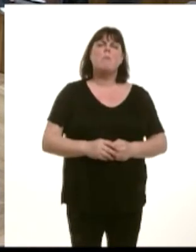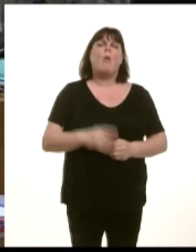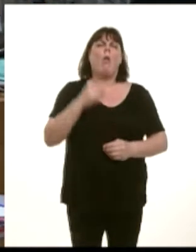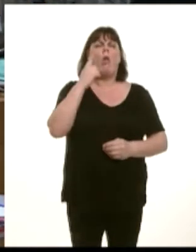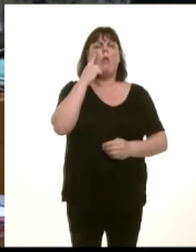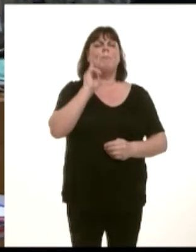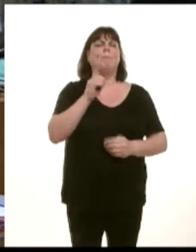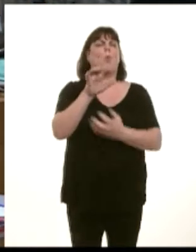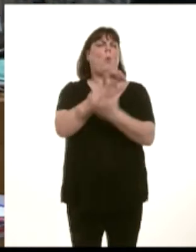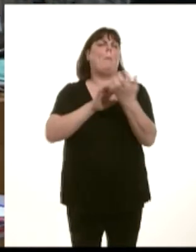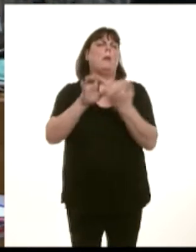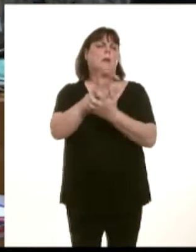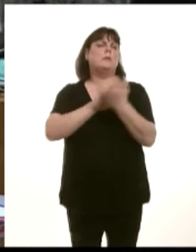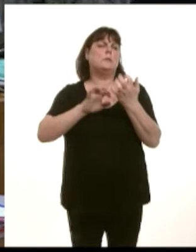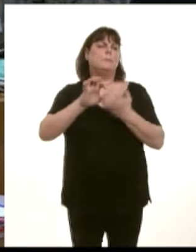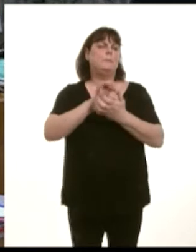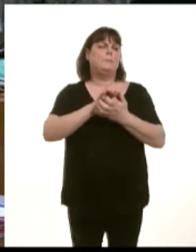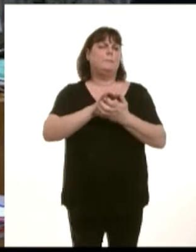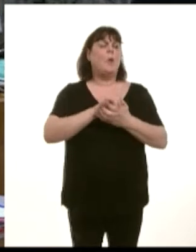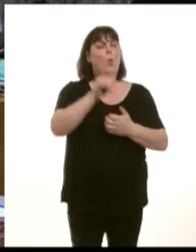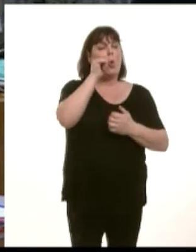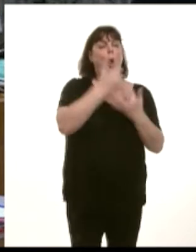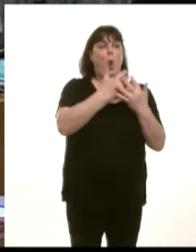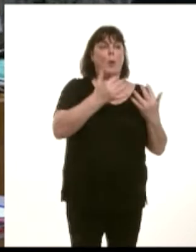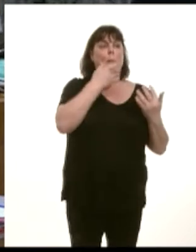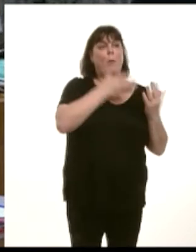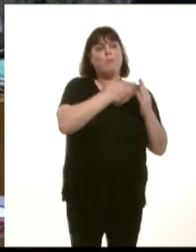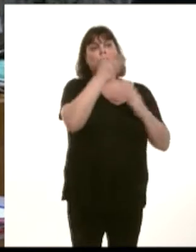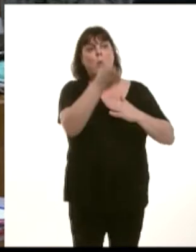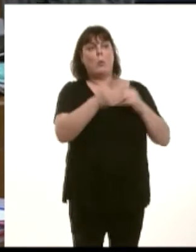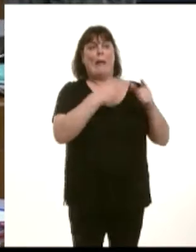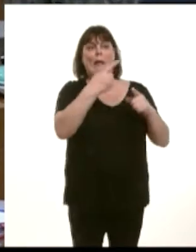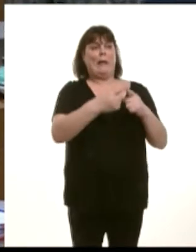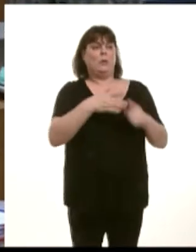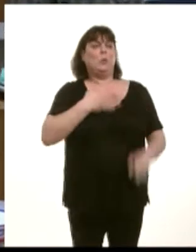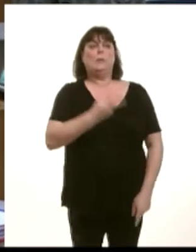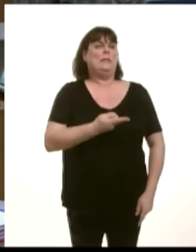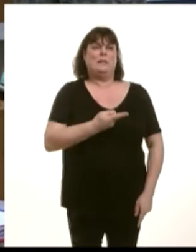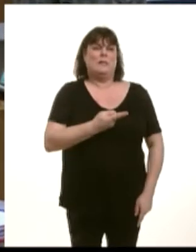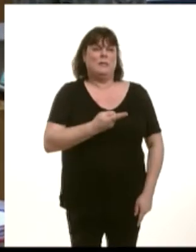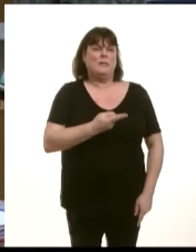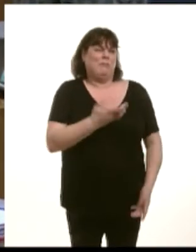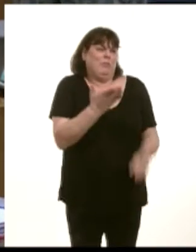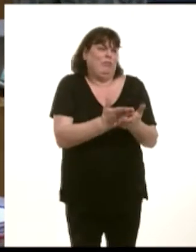It is right to say that there still remains a number of people who shouldn’t be going to A&E. That much is true, and there’s no point trying to deny that—that’s correct.